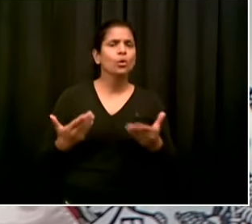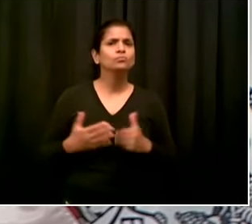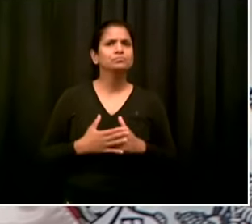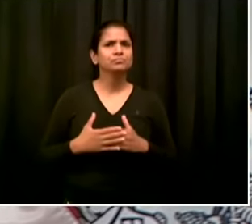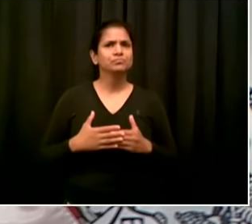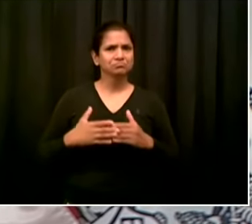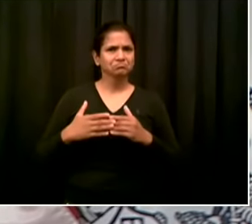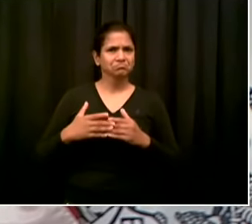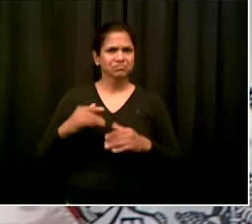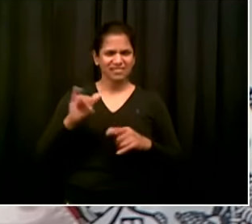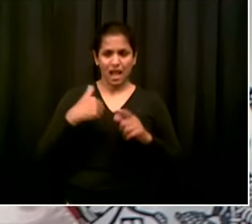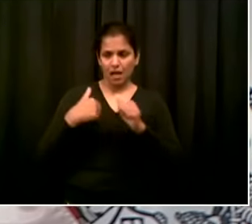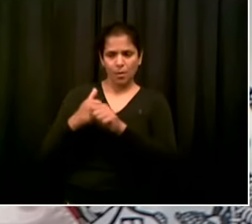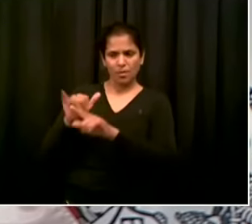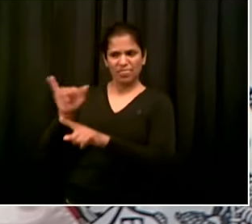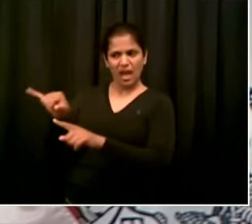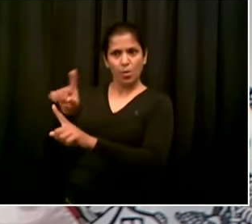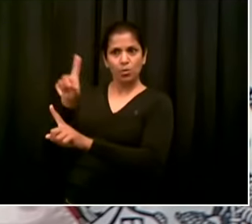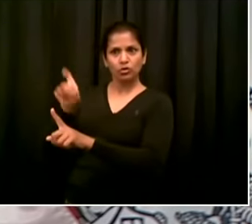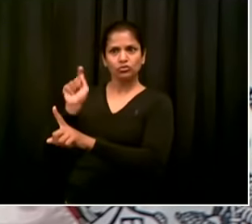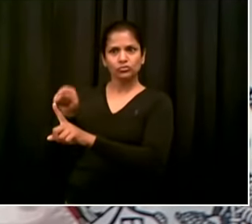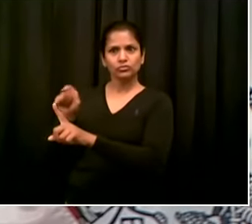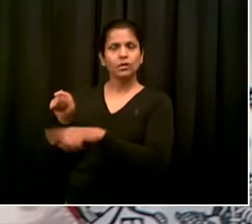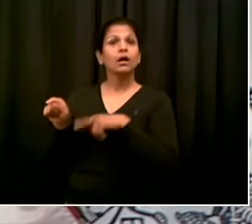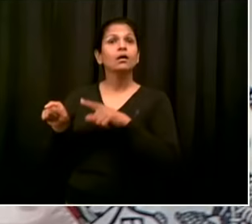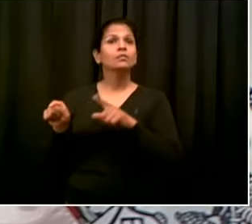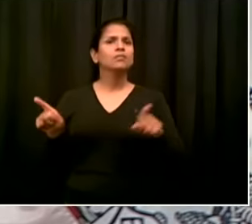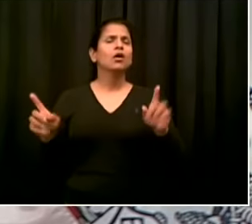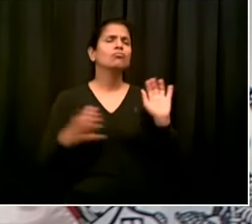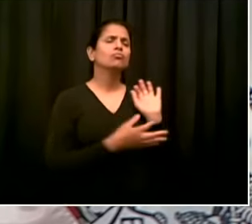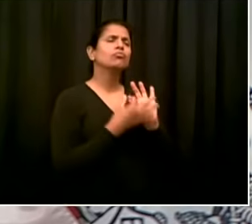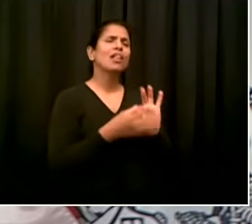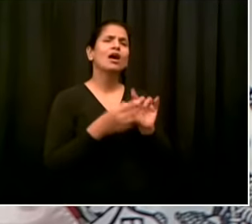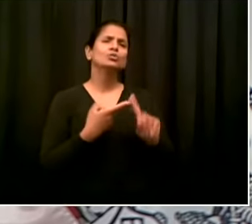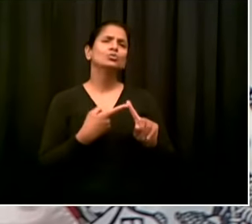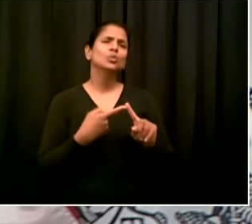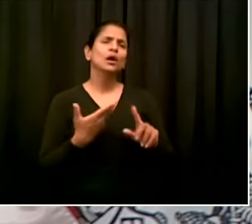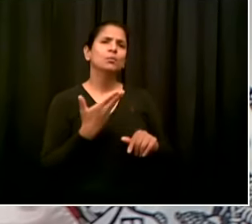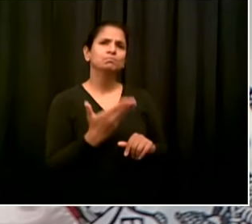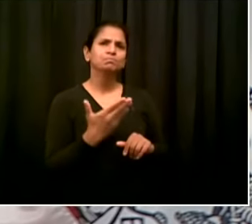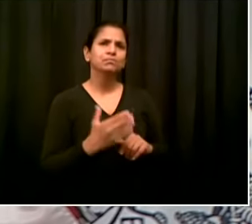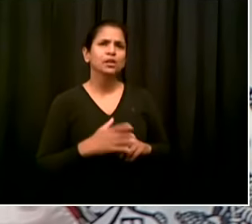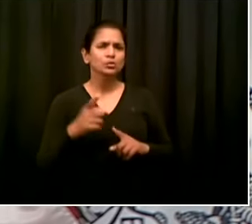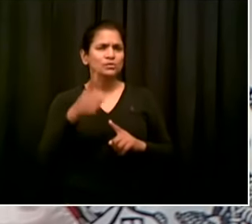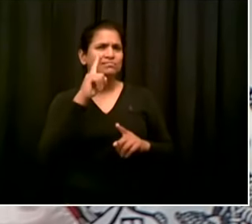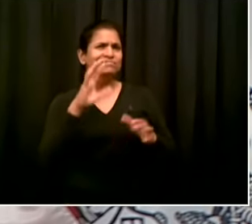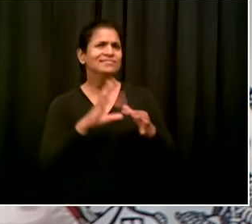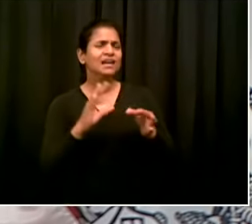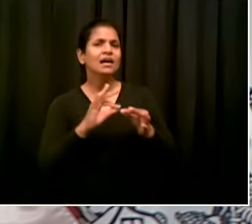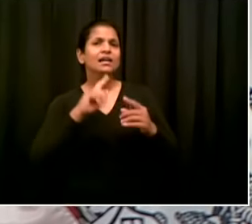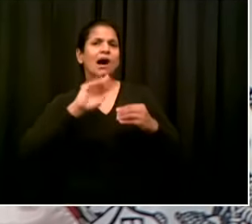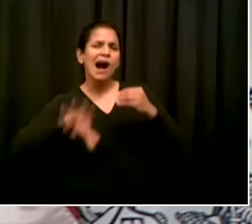FOLKS BECAUSE THAT PREDICA TE HAS BEEN LAID DOWN CLERALY.